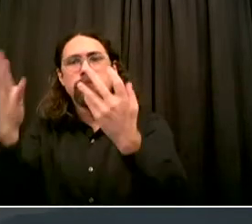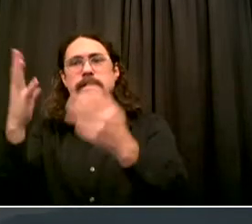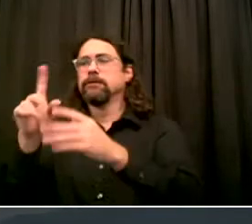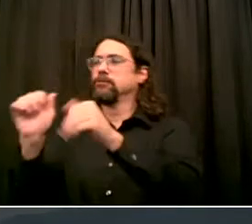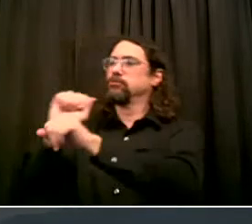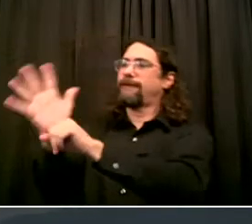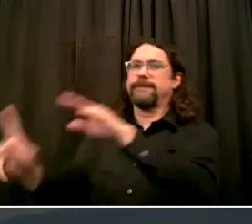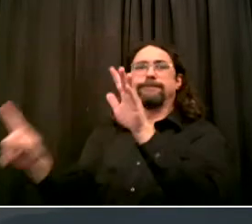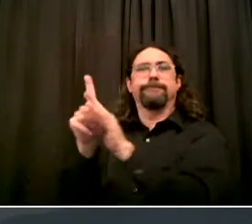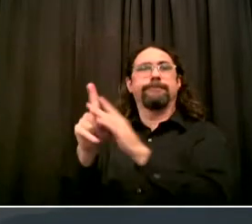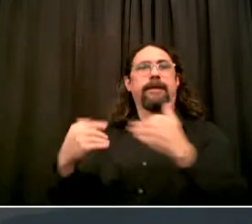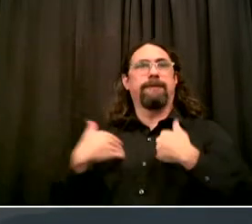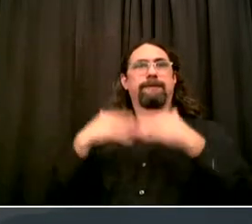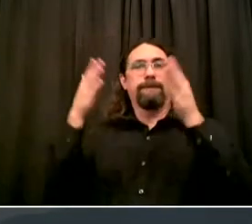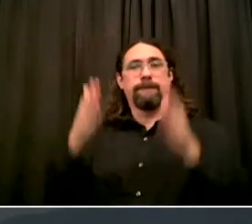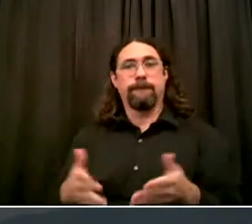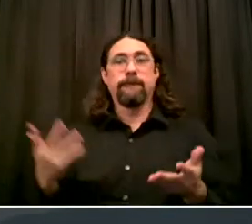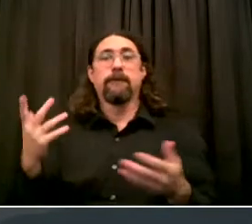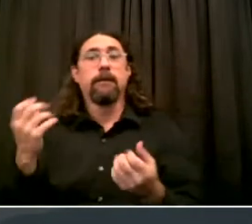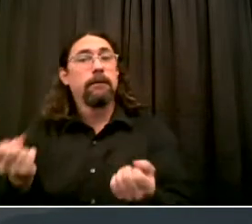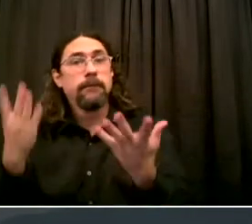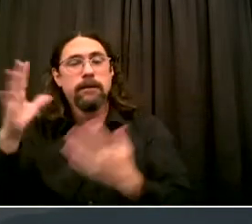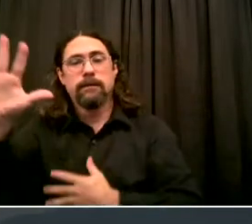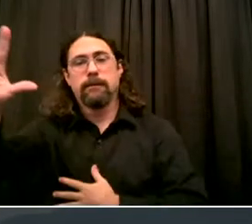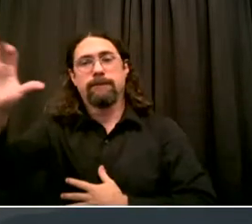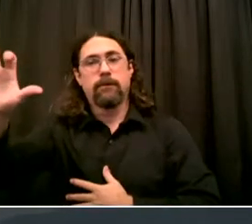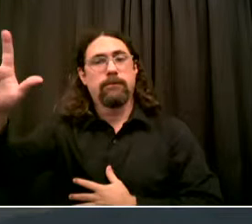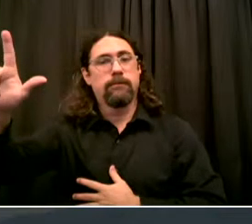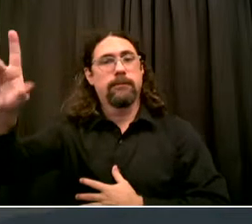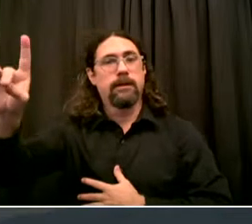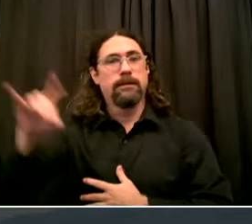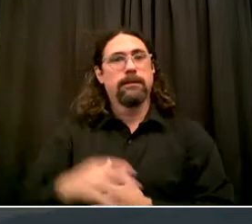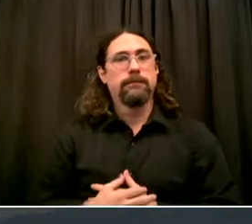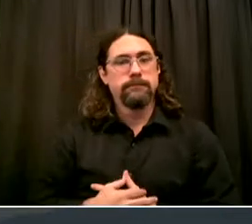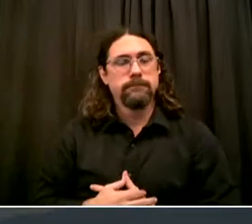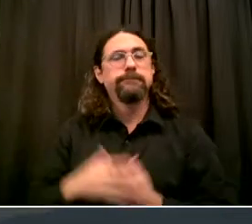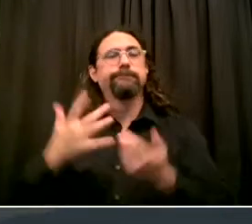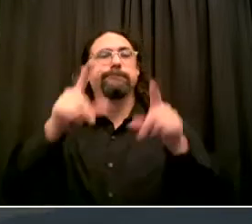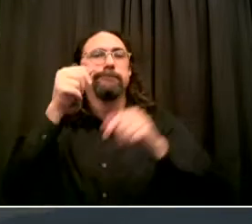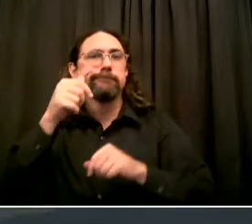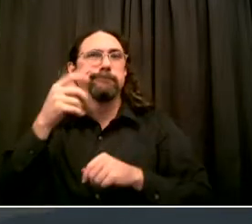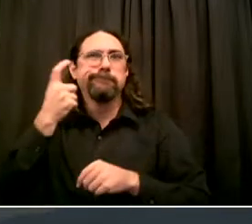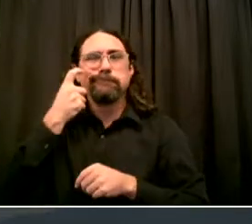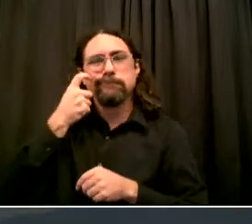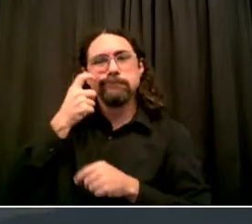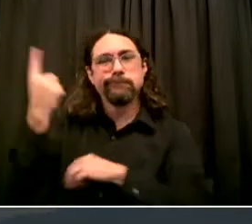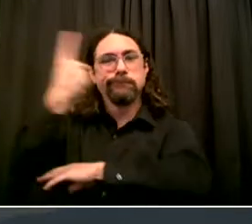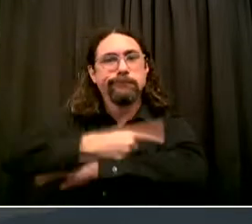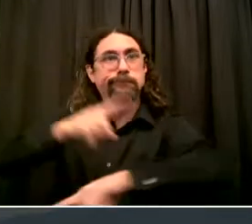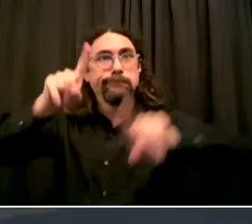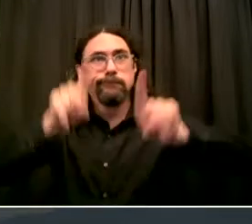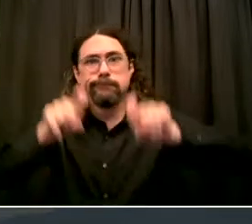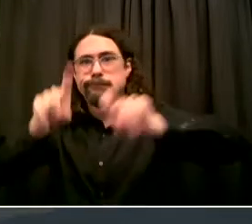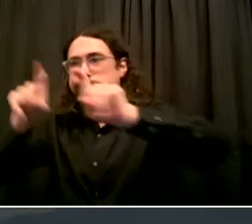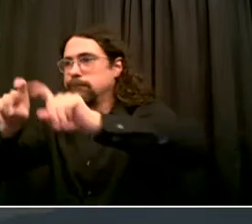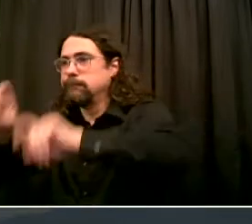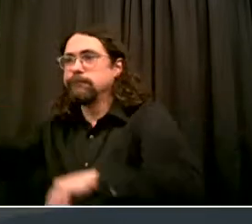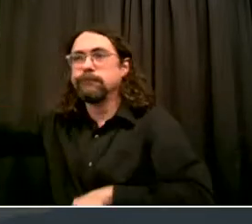NUMBER R TWO, NNEW REPORTED CASES ON A SEVEN-DAY AVVERAGG E. THTHESRHHLDO IS55 CASES. TODAY'S REPORT, 528 CASES.